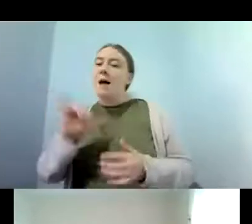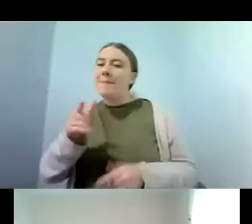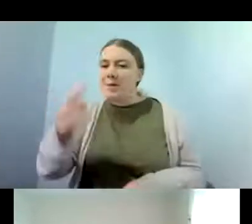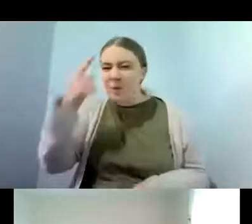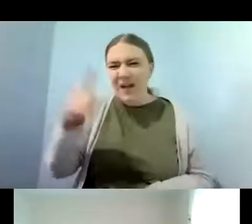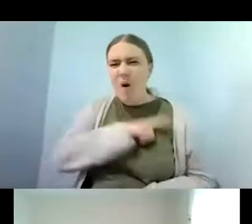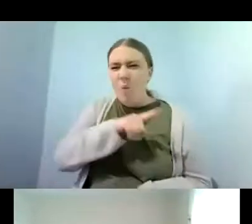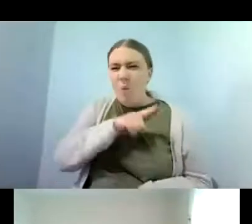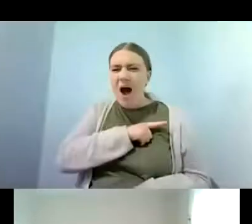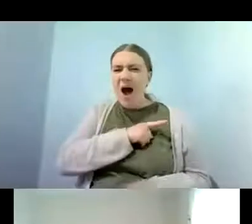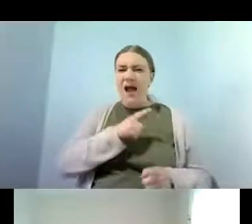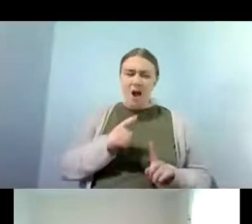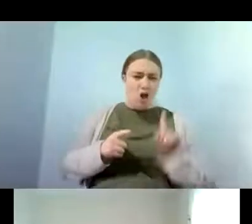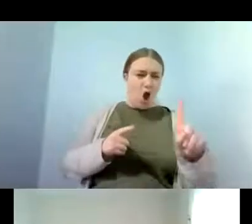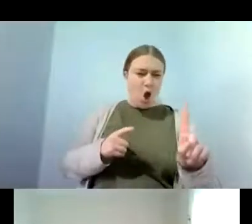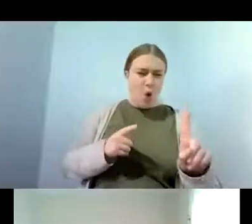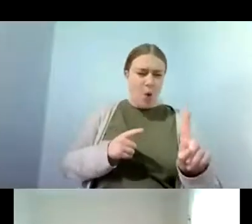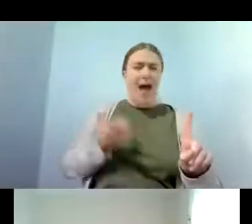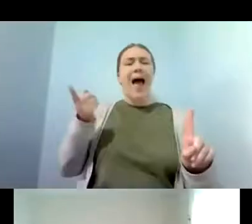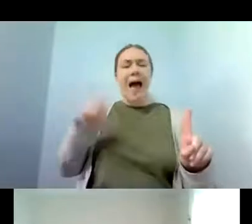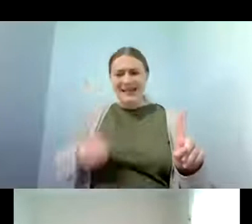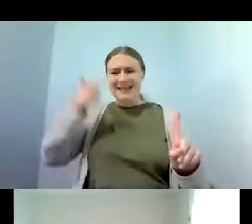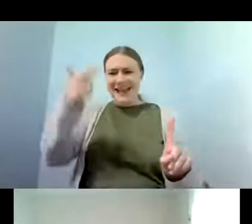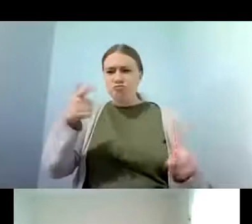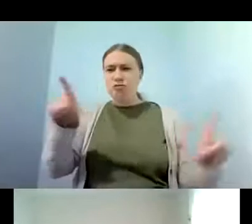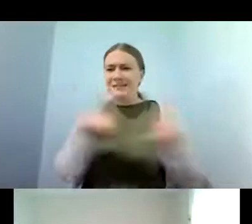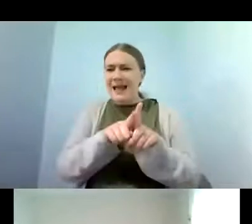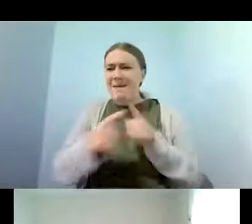and the camera all recording the same thing and the reason for that is because